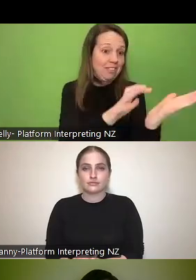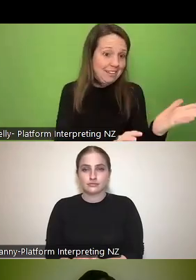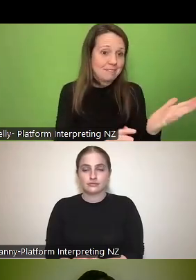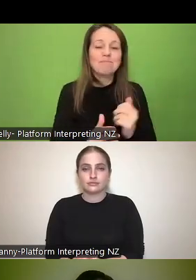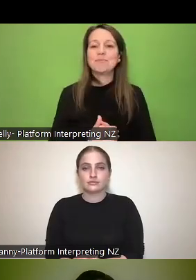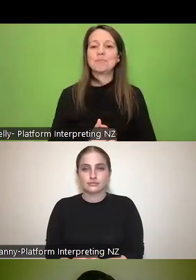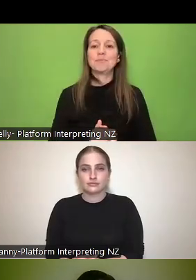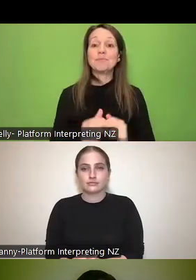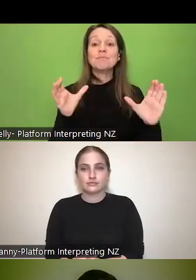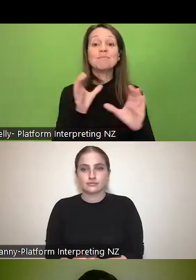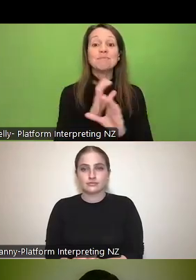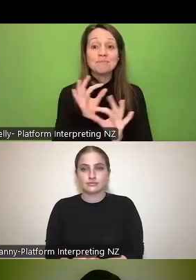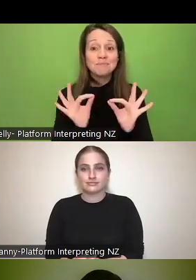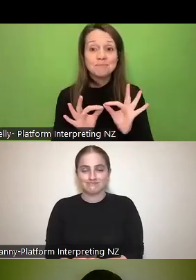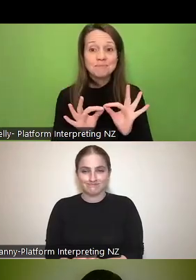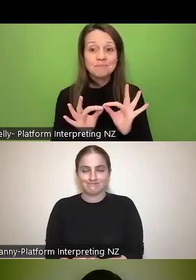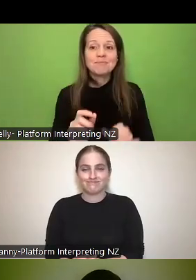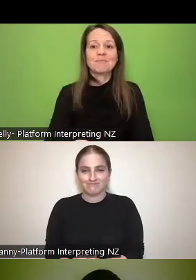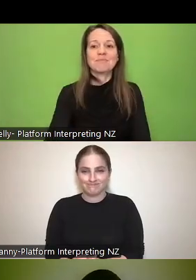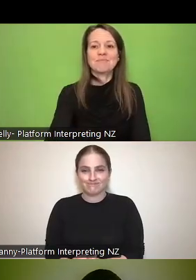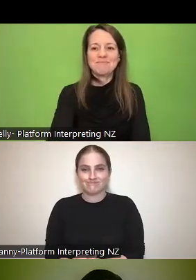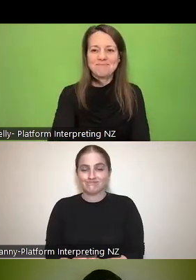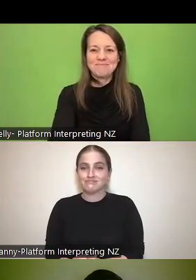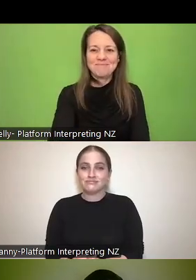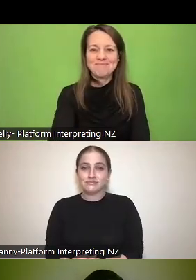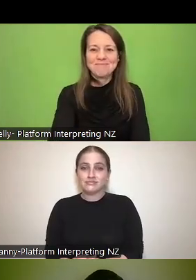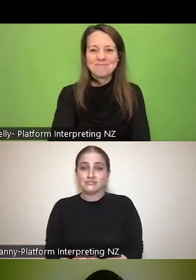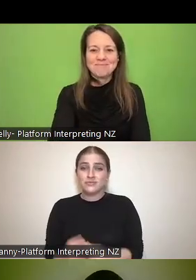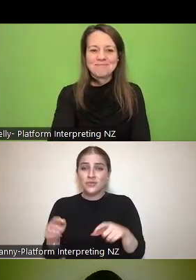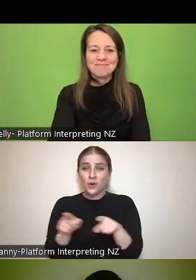It can also really increase access to a whole range of folks,